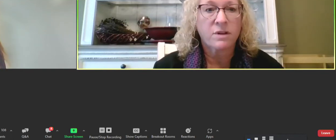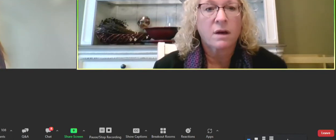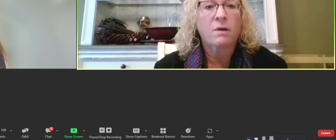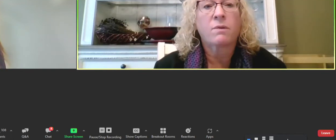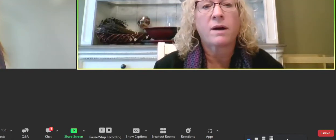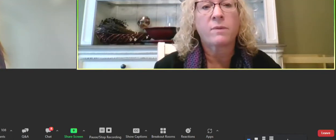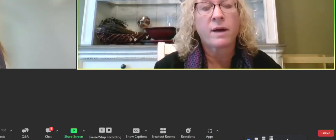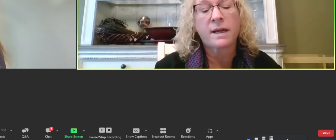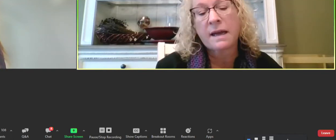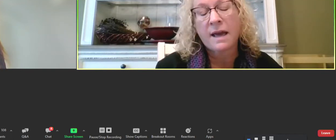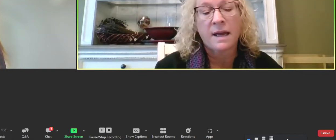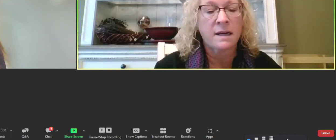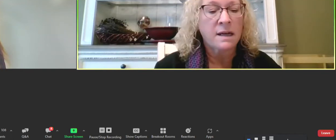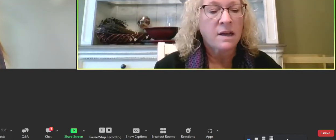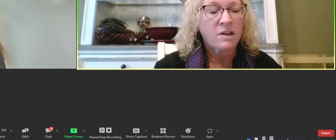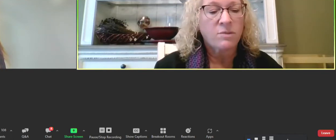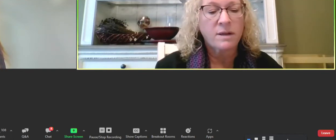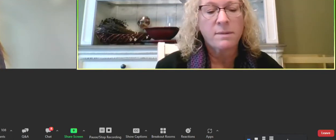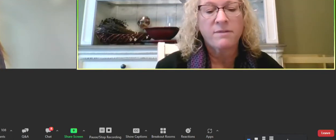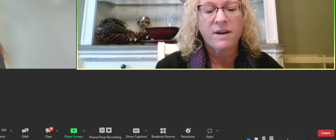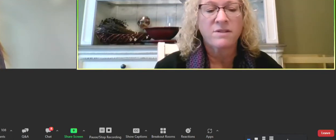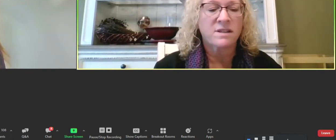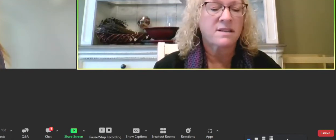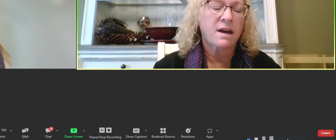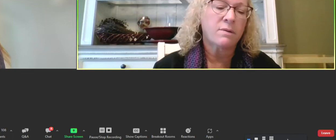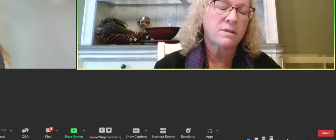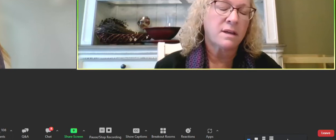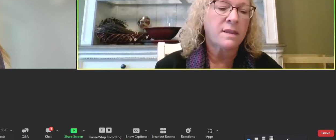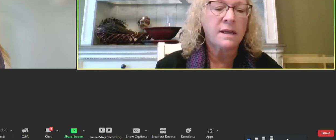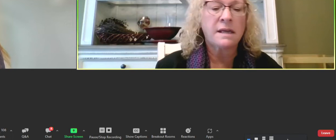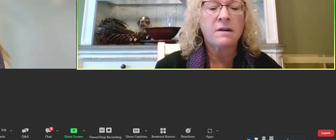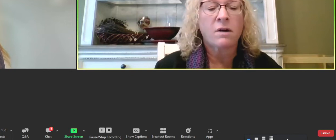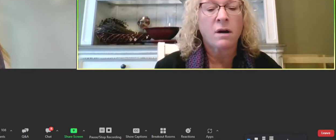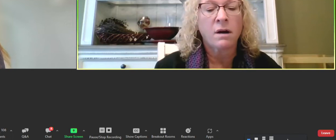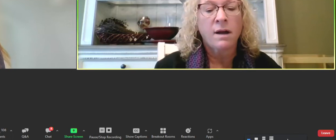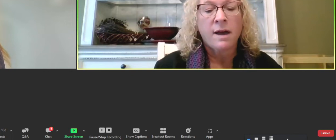I went and spent about five or six hours in the ER.